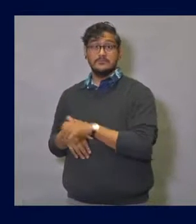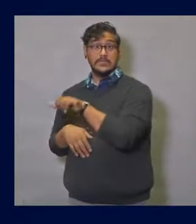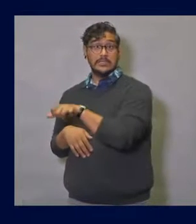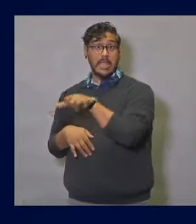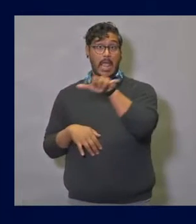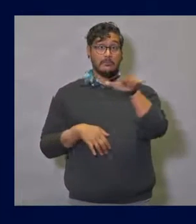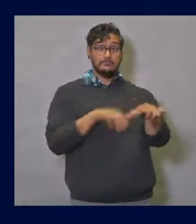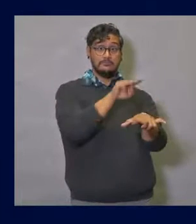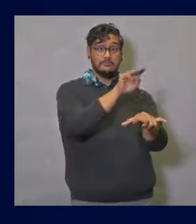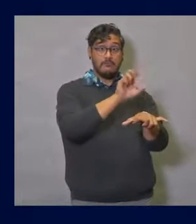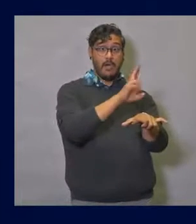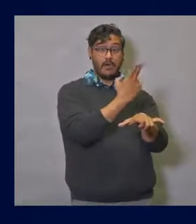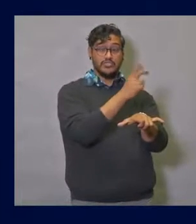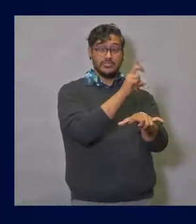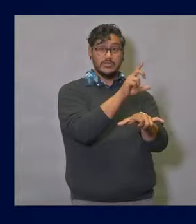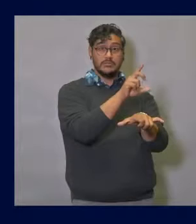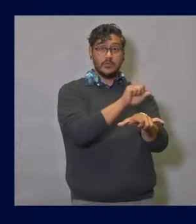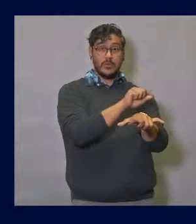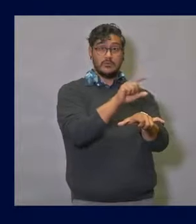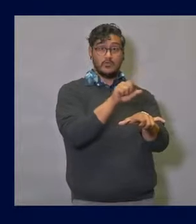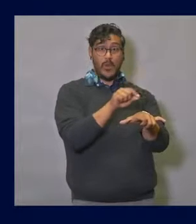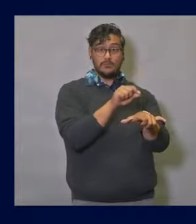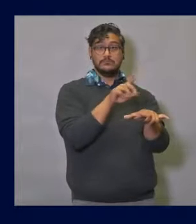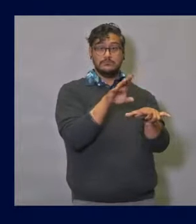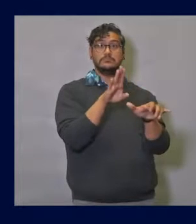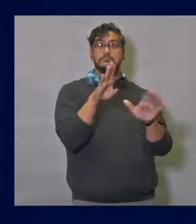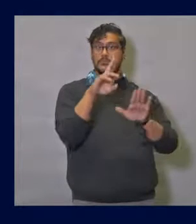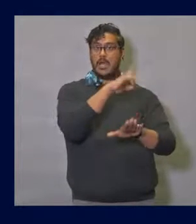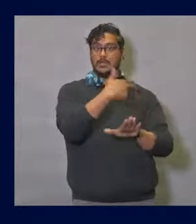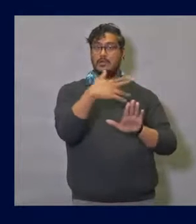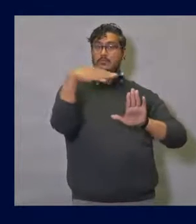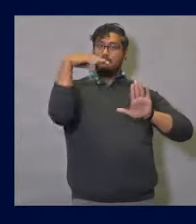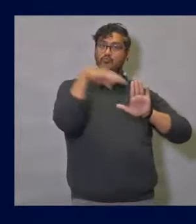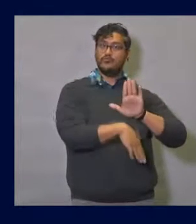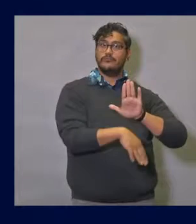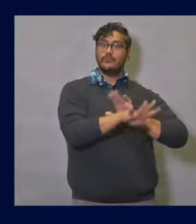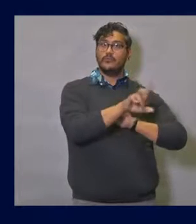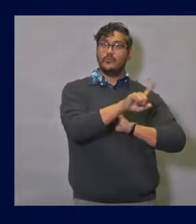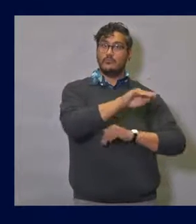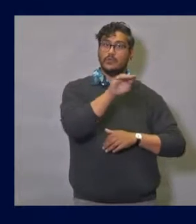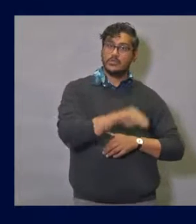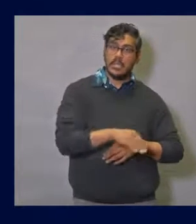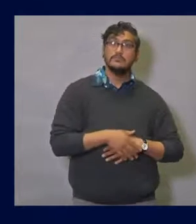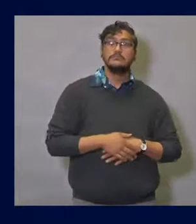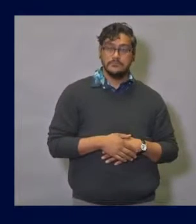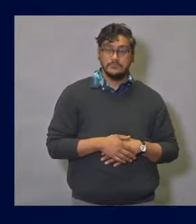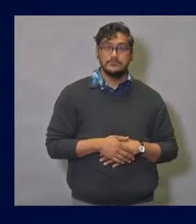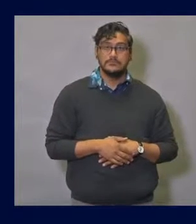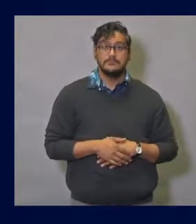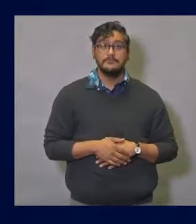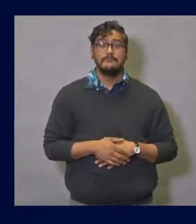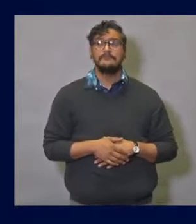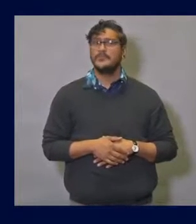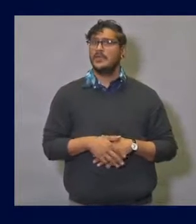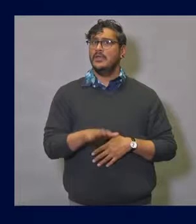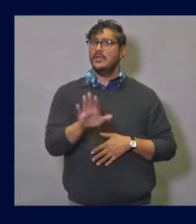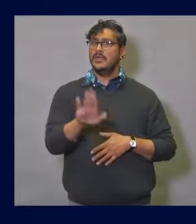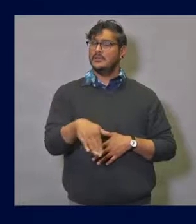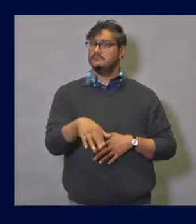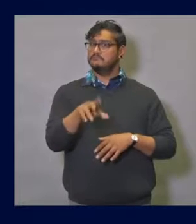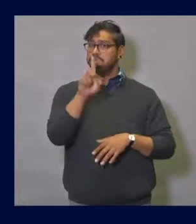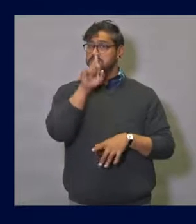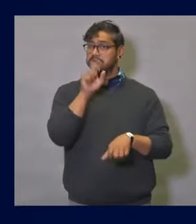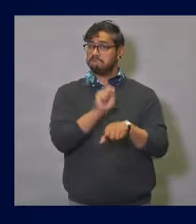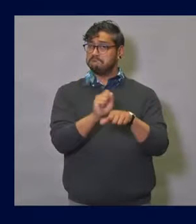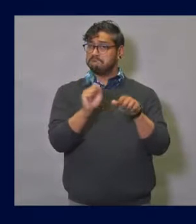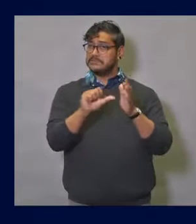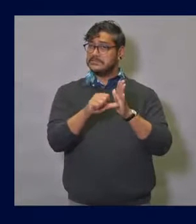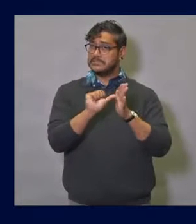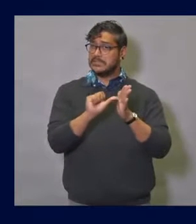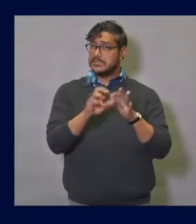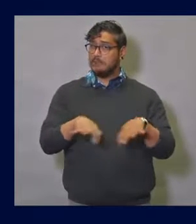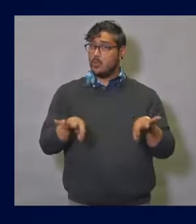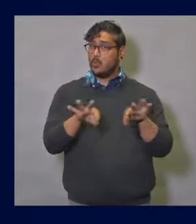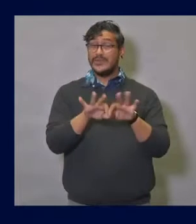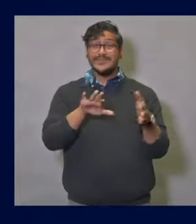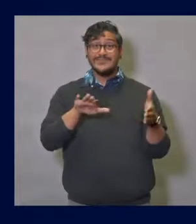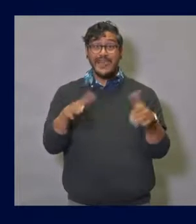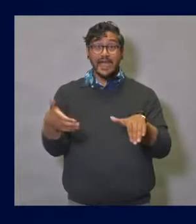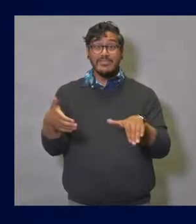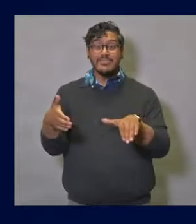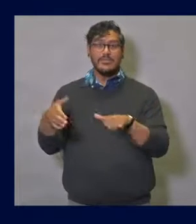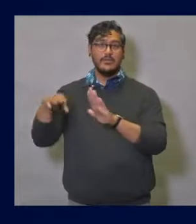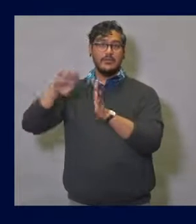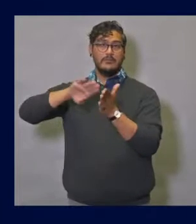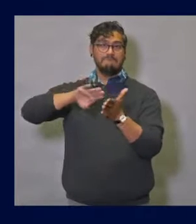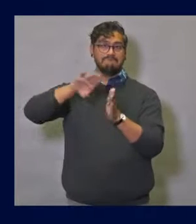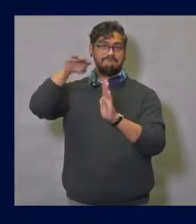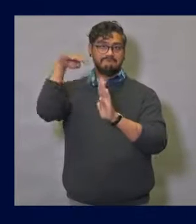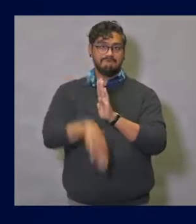OVER THE SAME TIME PERIOD,